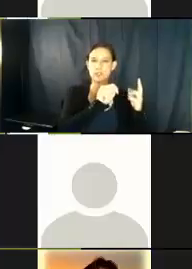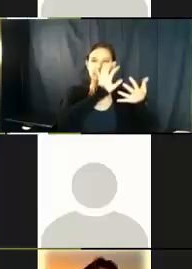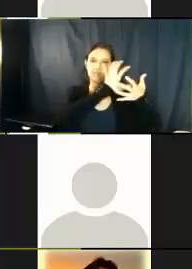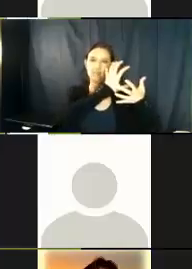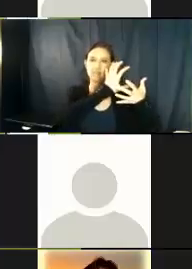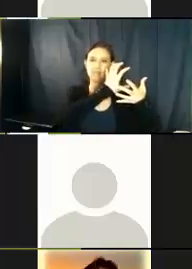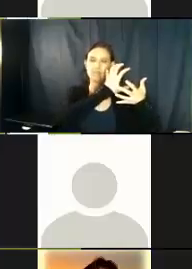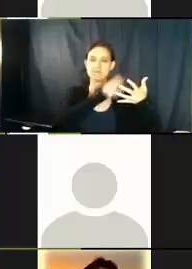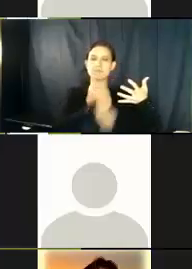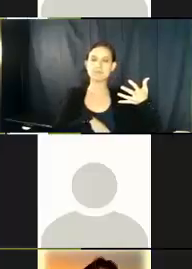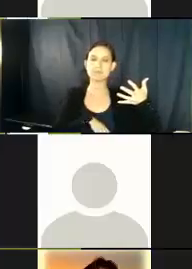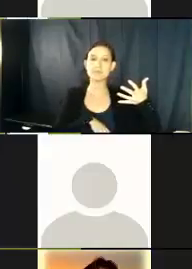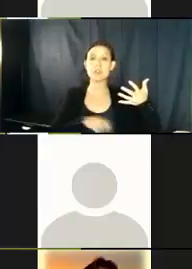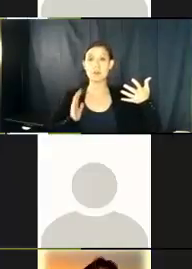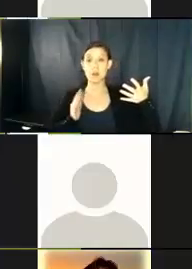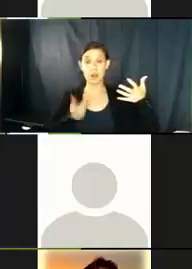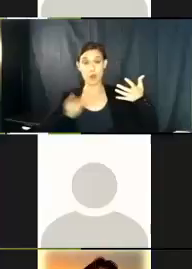our courses here at UT high school.